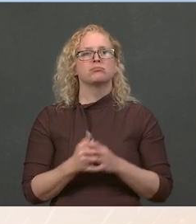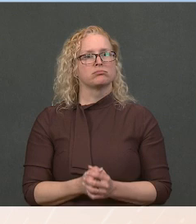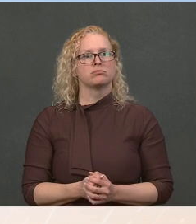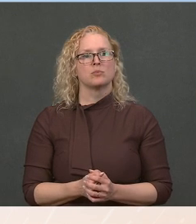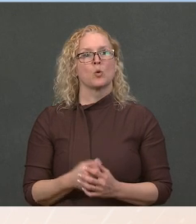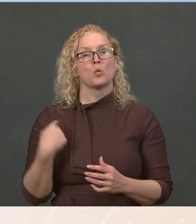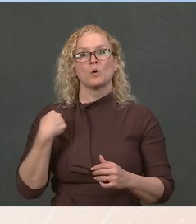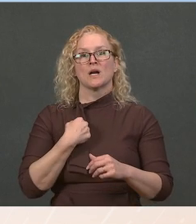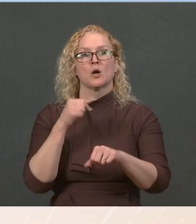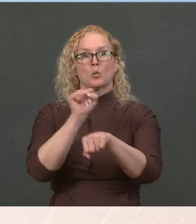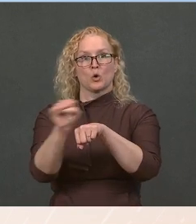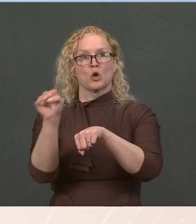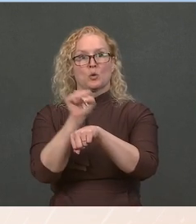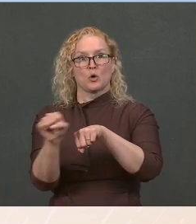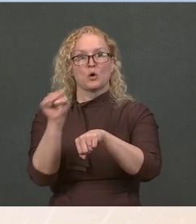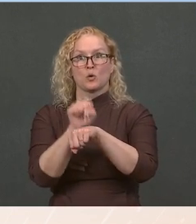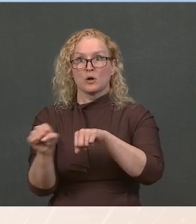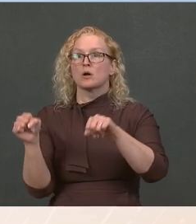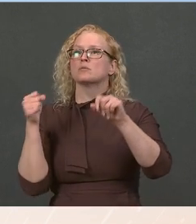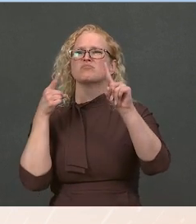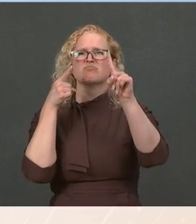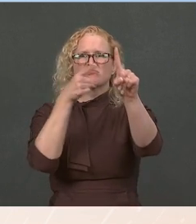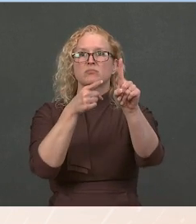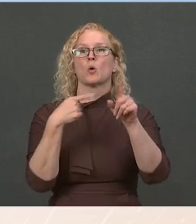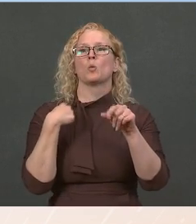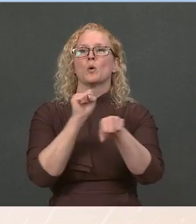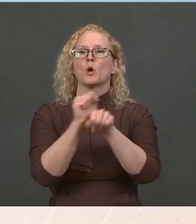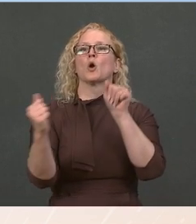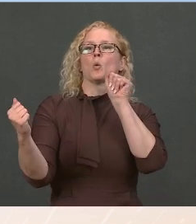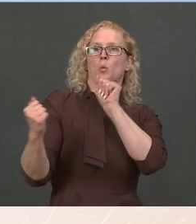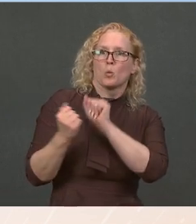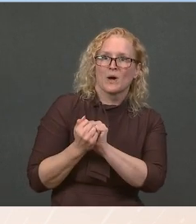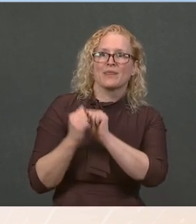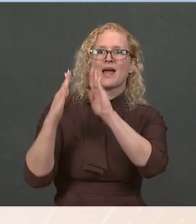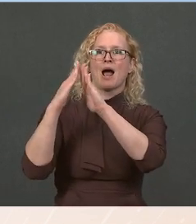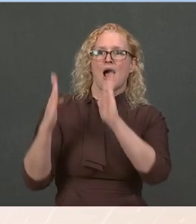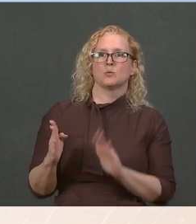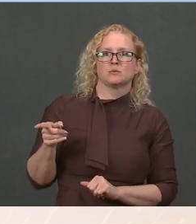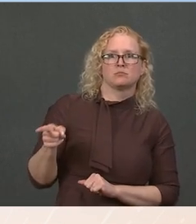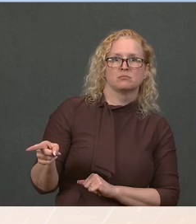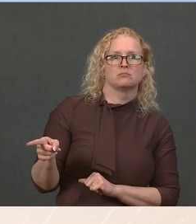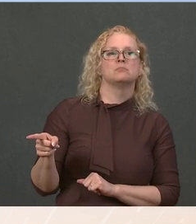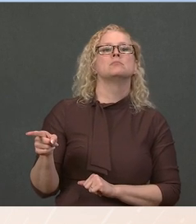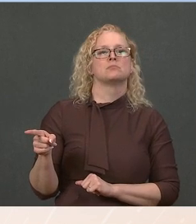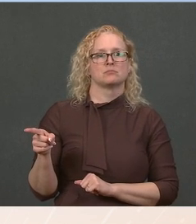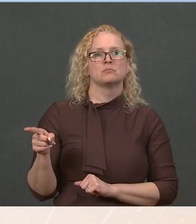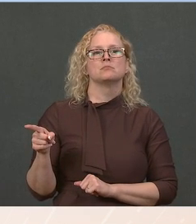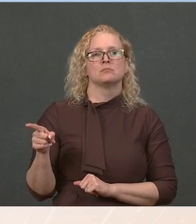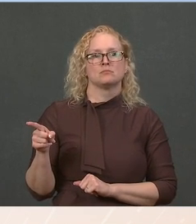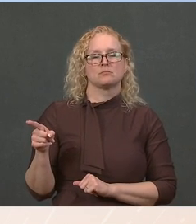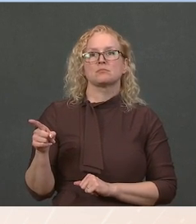Speaker Pelosi and Leader Schumer to get these done. But, you know, we have confidence in her